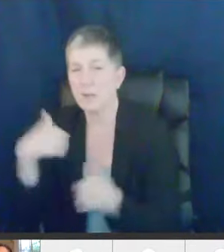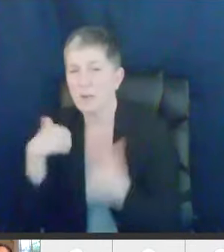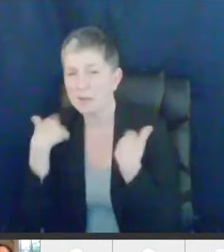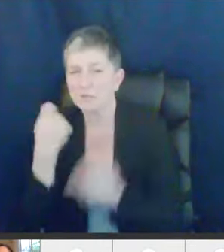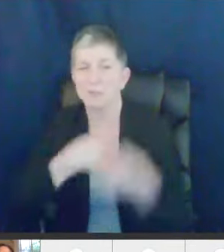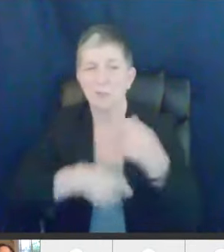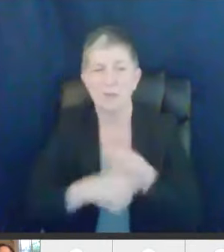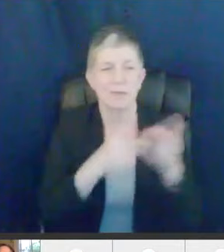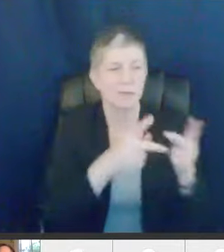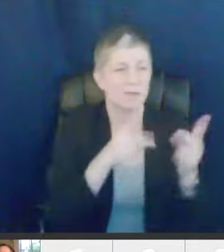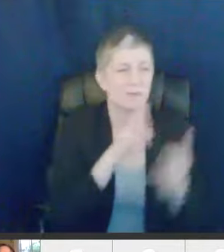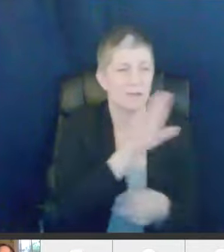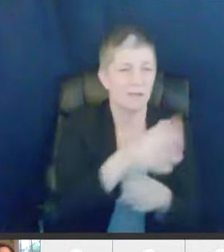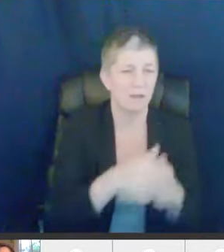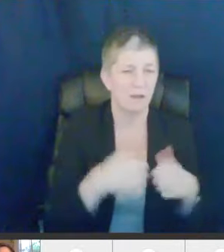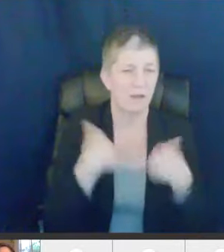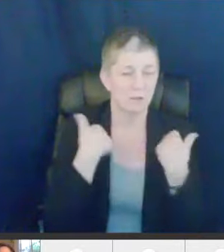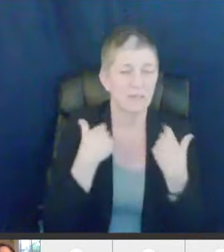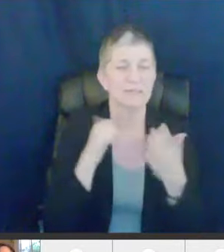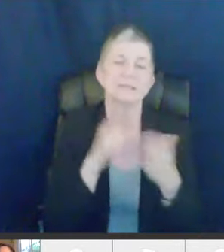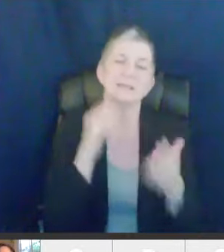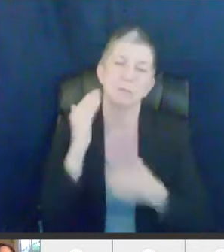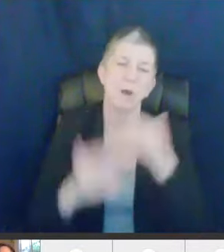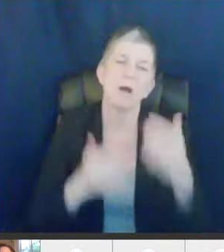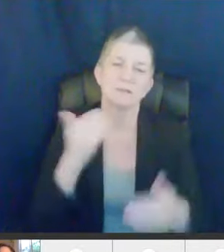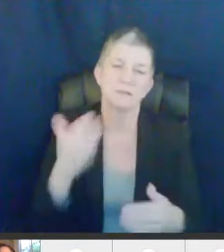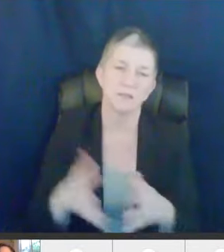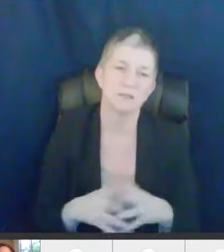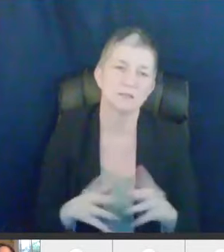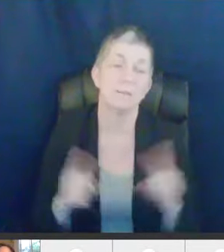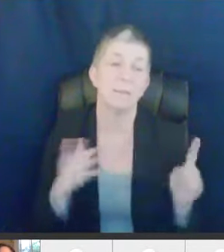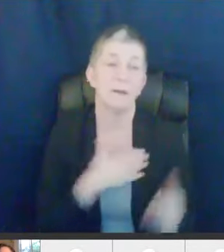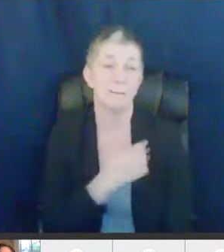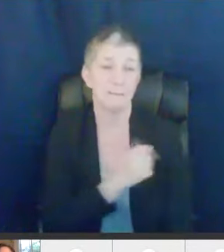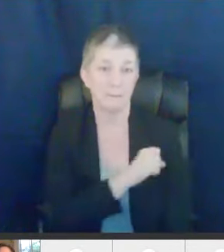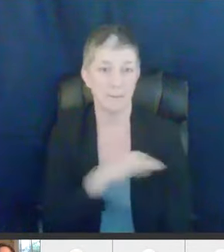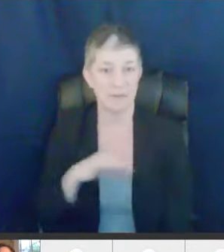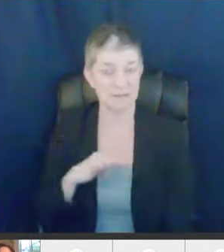address so it's just a process but my staff does everything they can to make